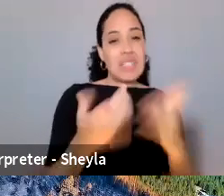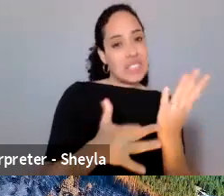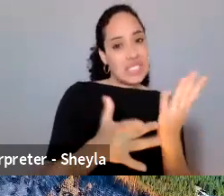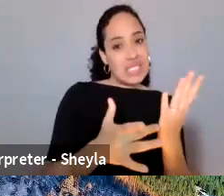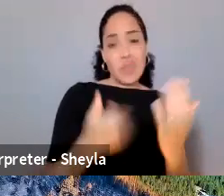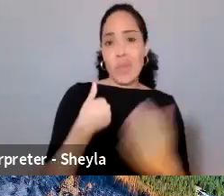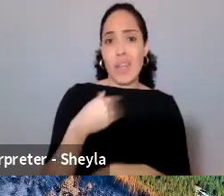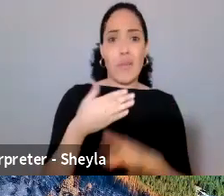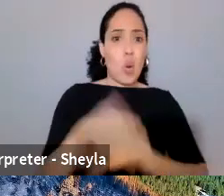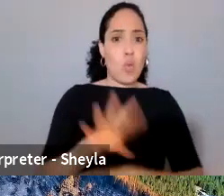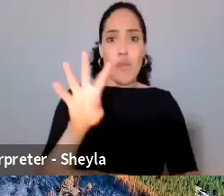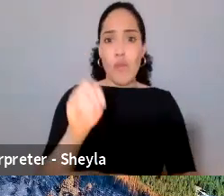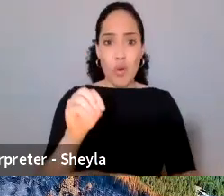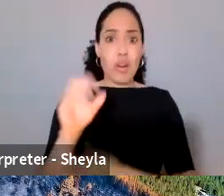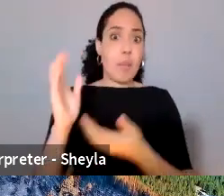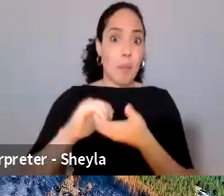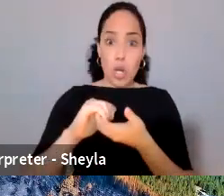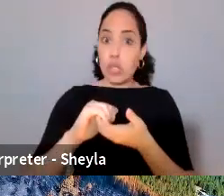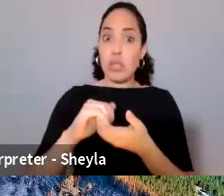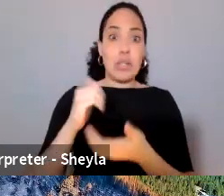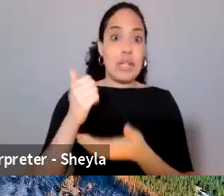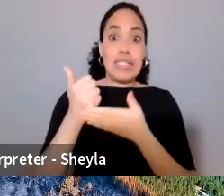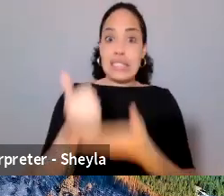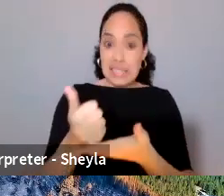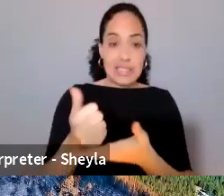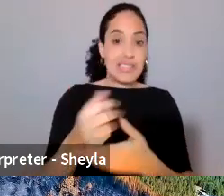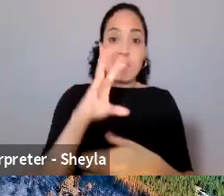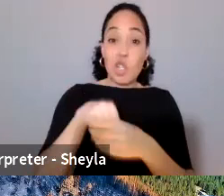companies you're interested in finding out more you can check out wildfirepartners.org